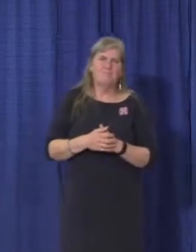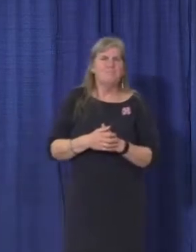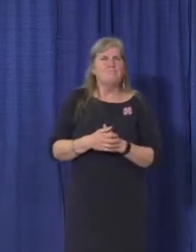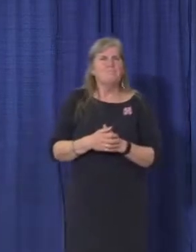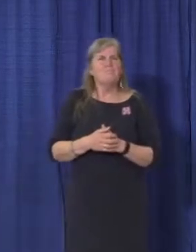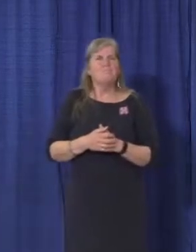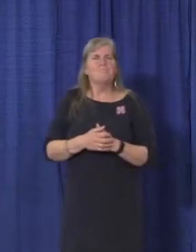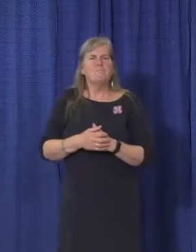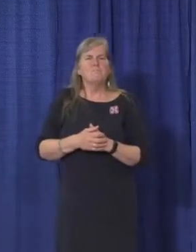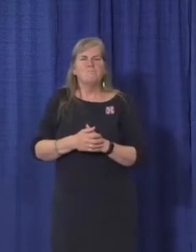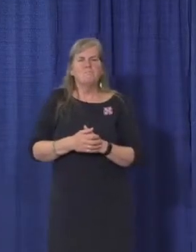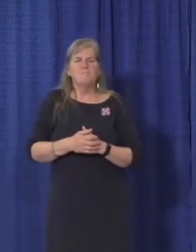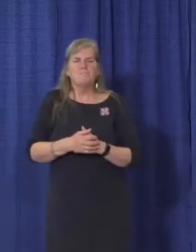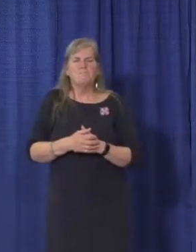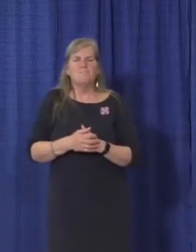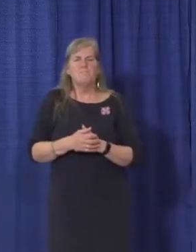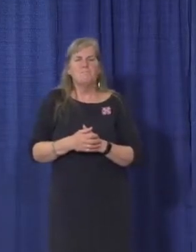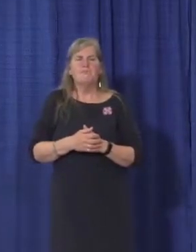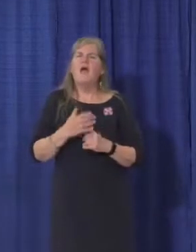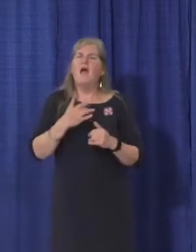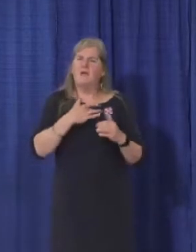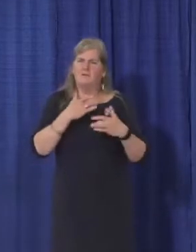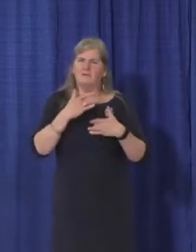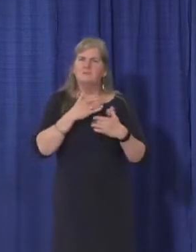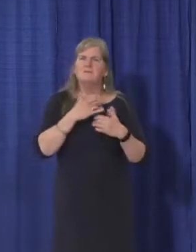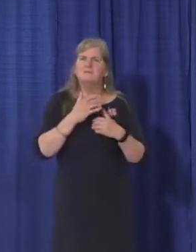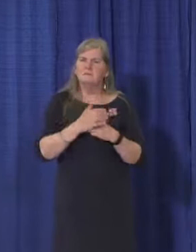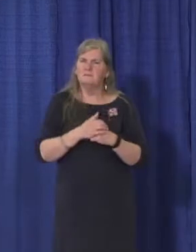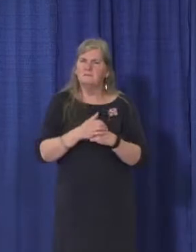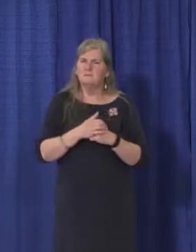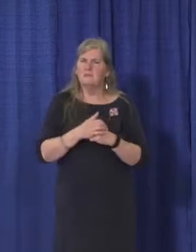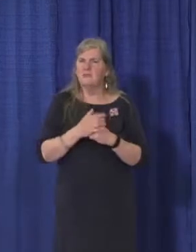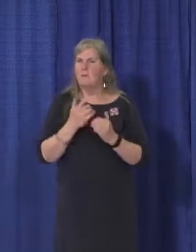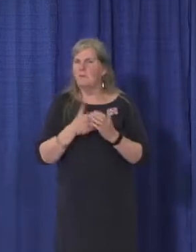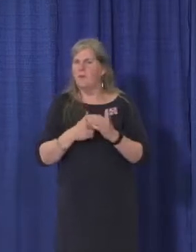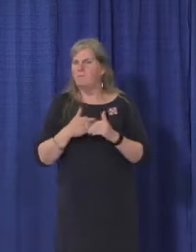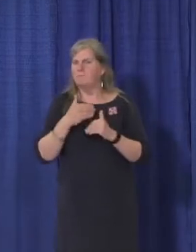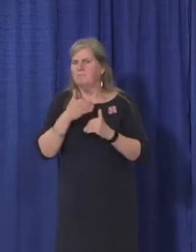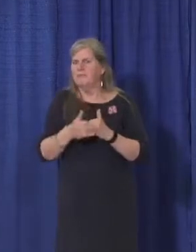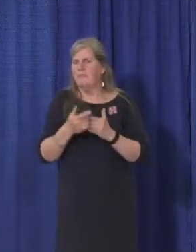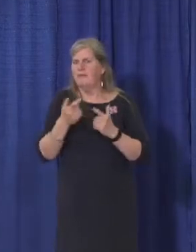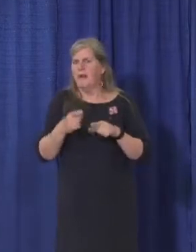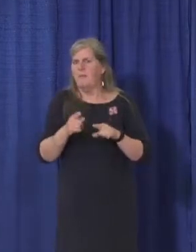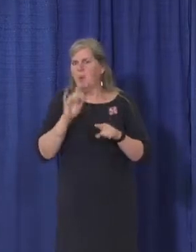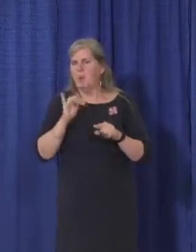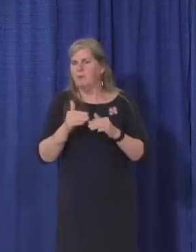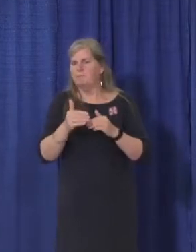there's a lot of natural concern about where this outbreak is going.